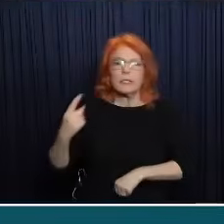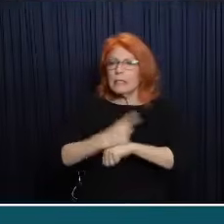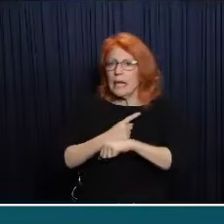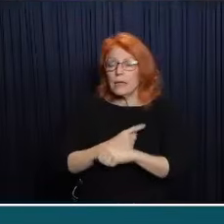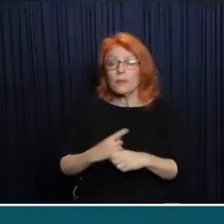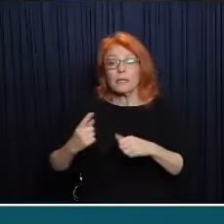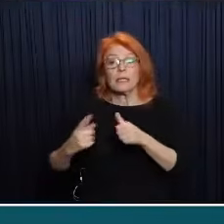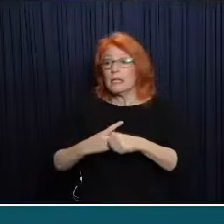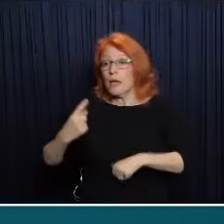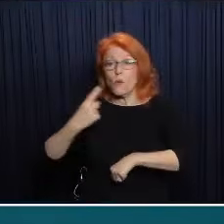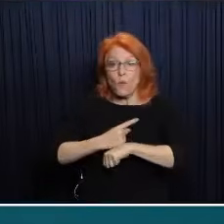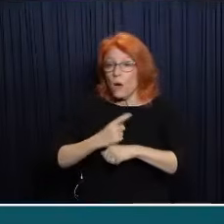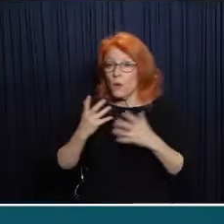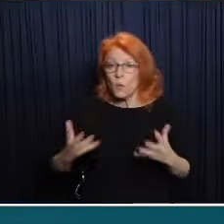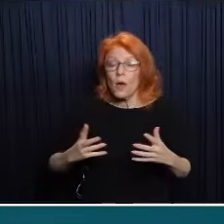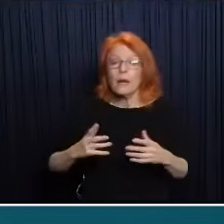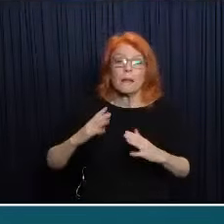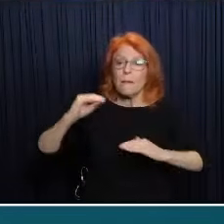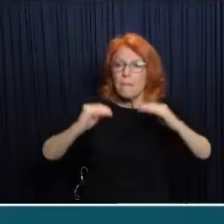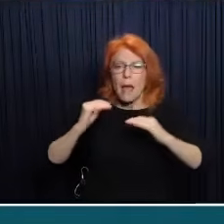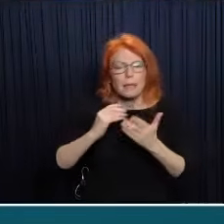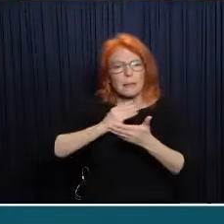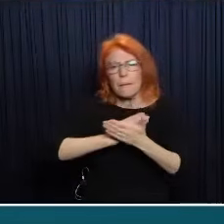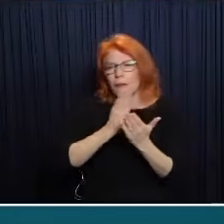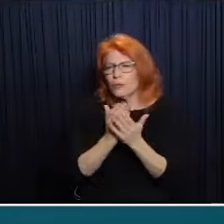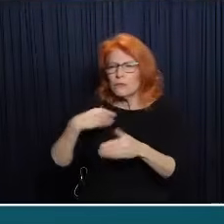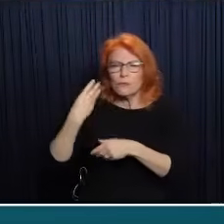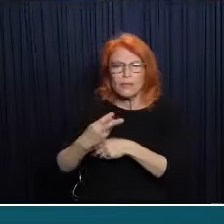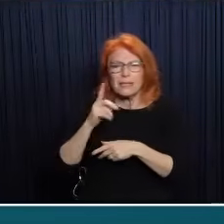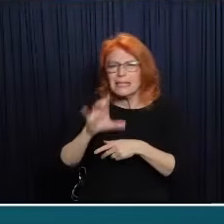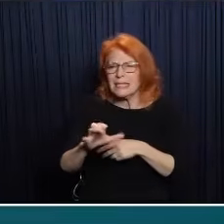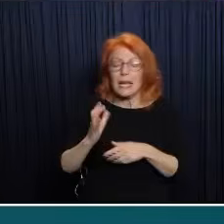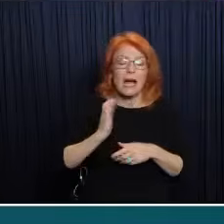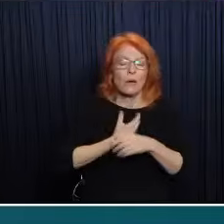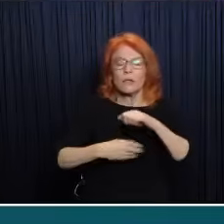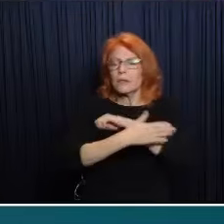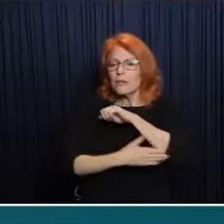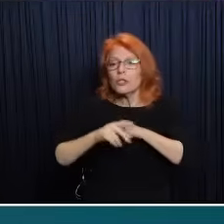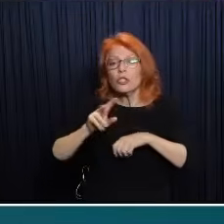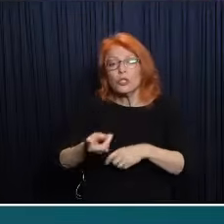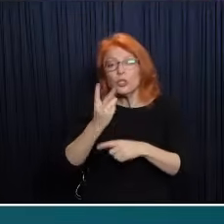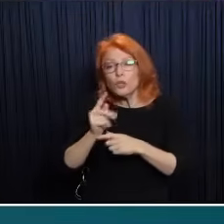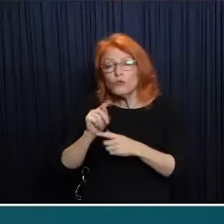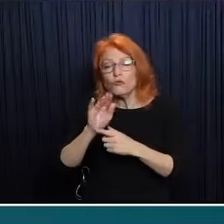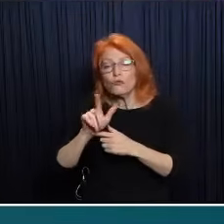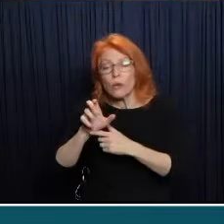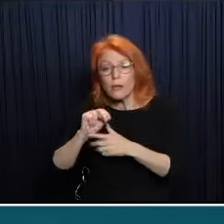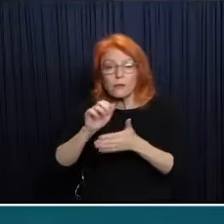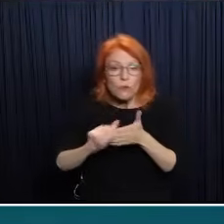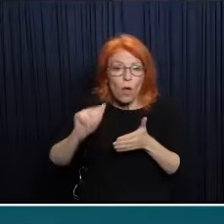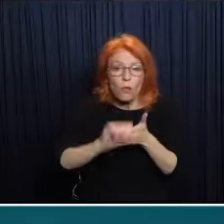WHAT IS YOUR MOST IMPORTANT ISSUE ON DAY ONE? DAY ONE IS BALANCING THAT